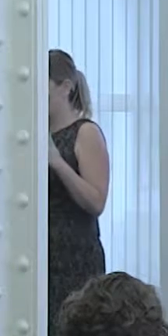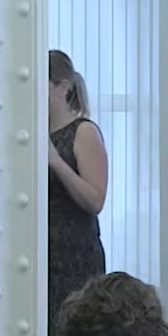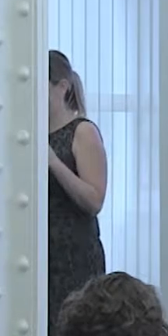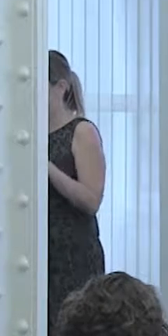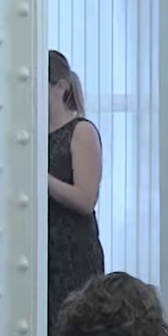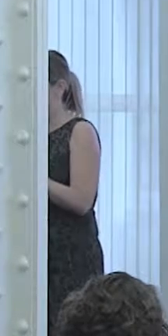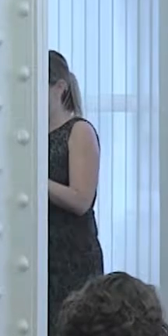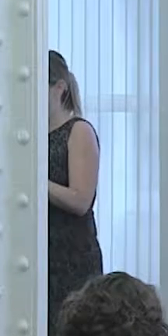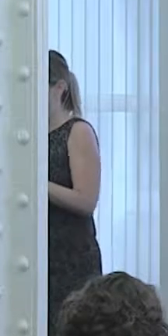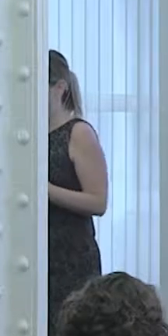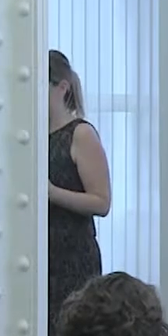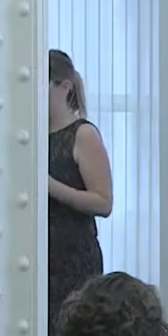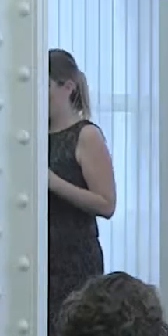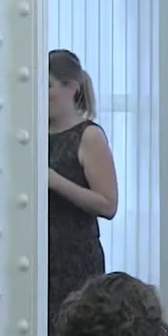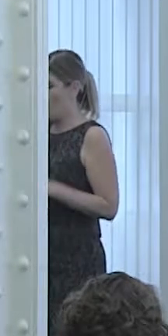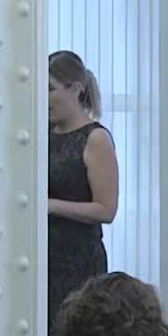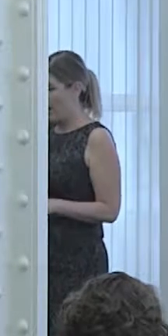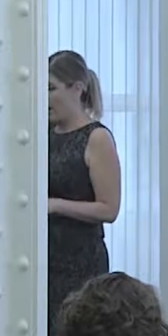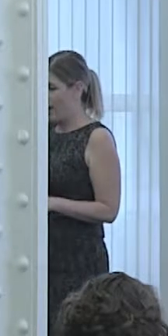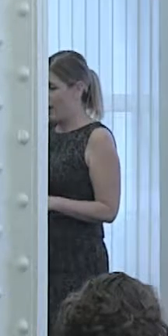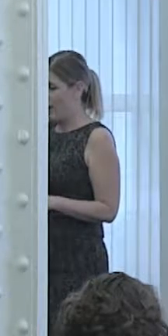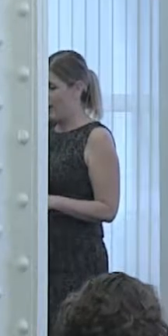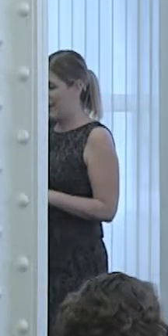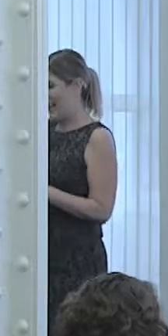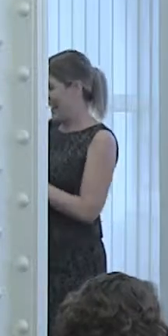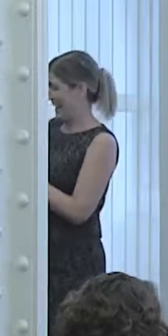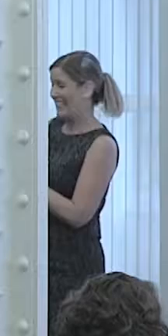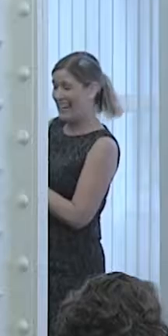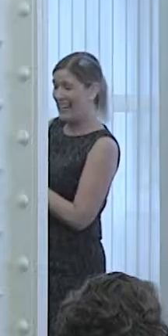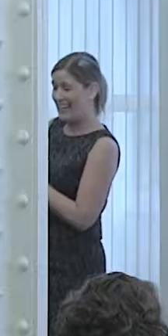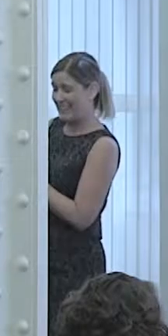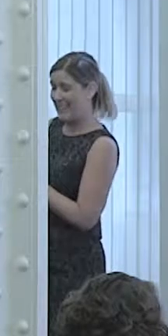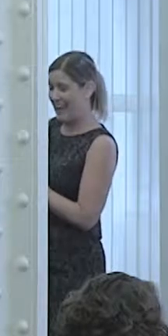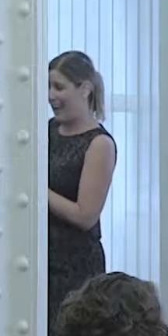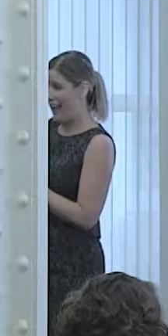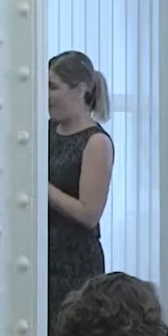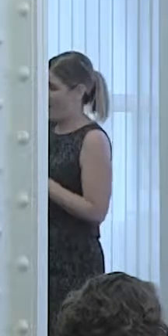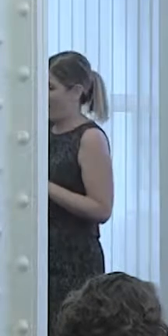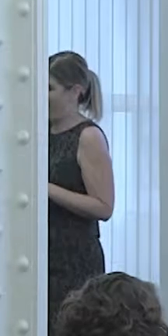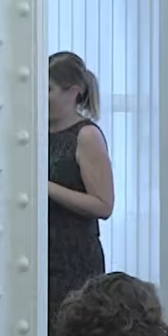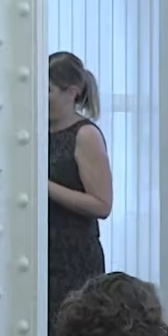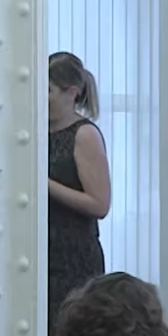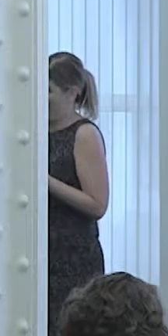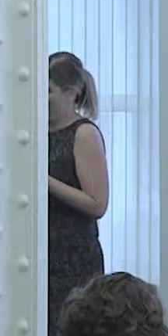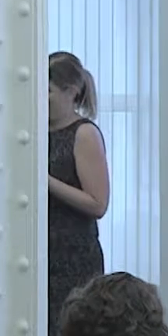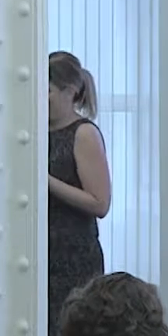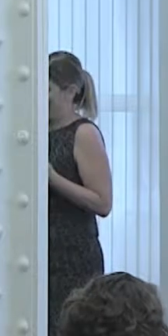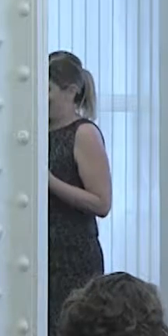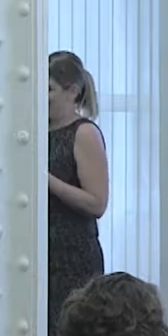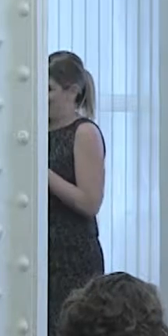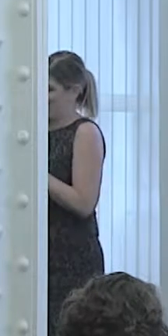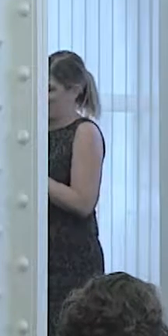while the ADA does exist, it does not honestly doesn't offer protection to you to be completely honest.